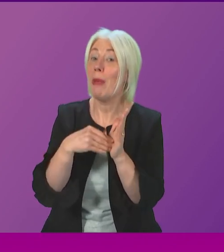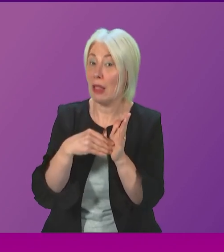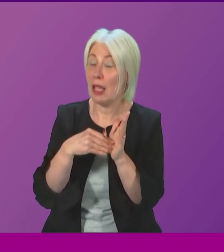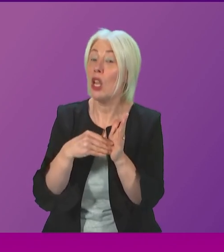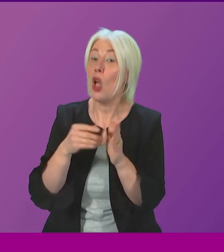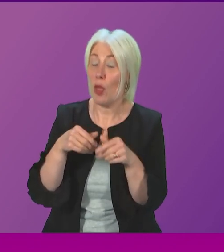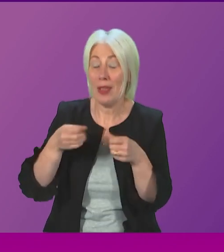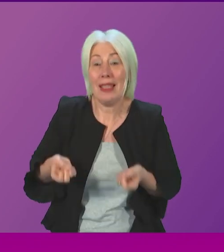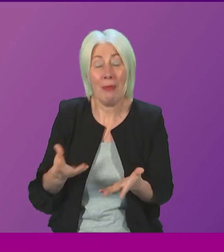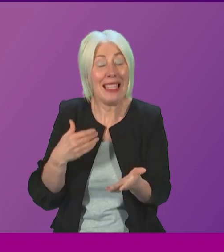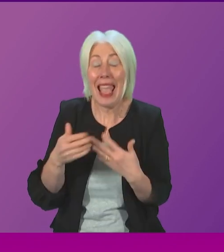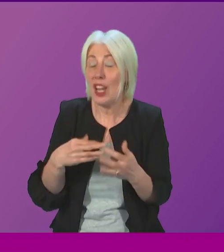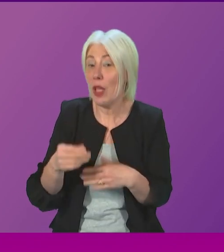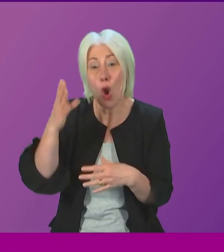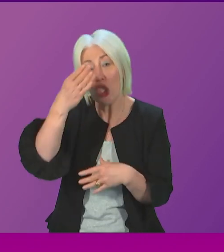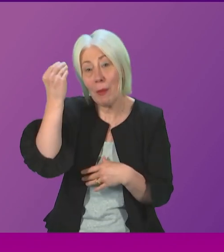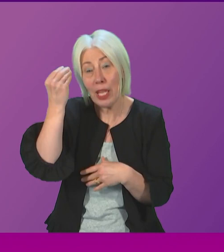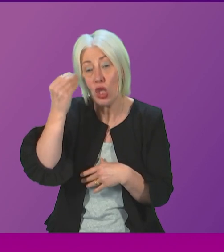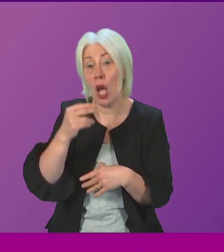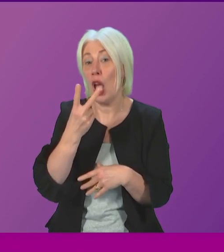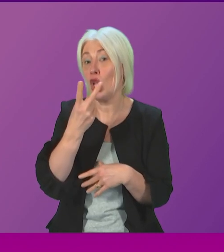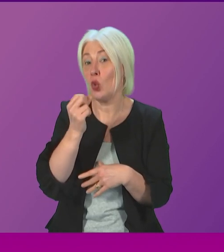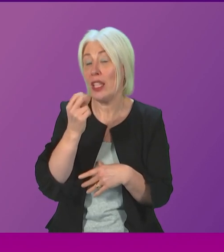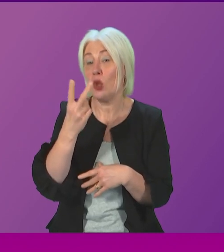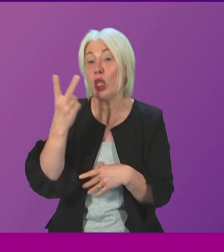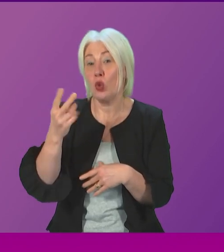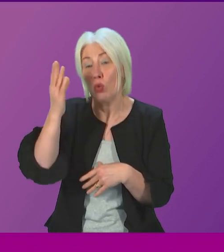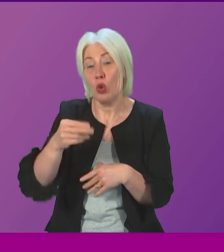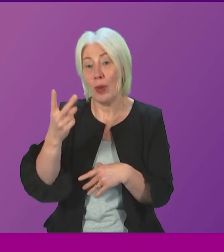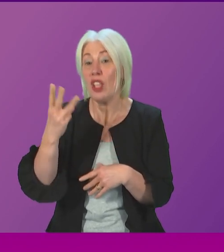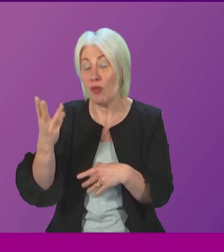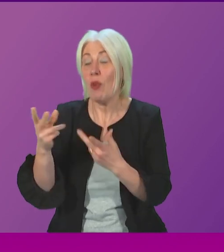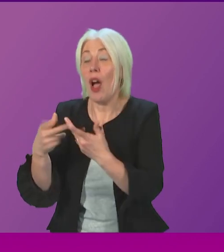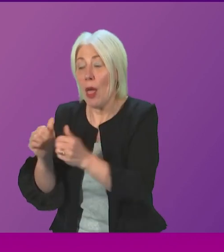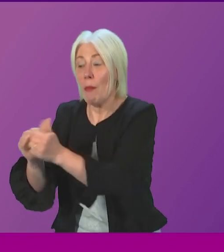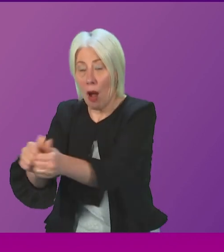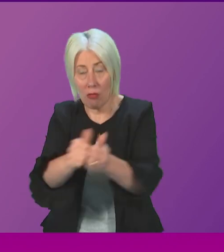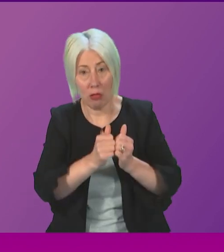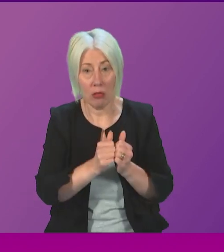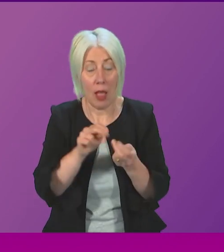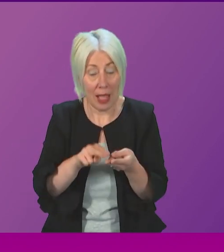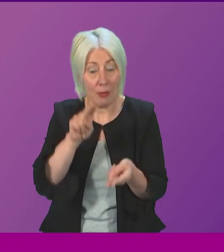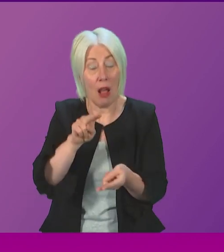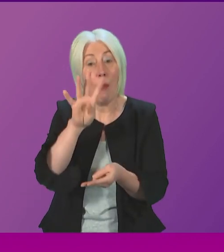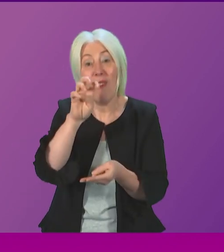dementia across Scotland in 2022-23 by local partnerships, which represents a 14 per cent increase since 2014.